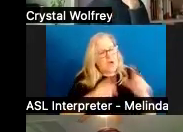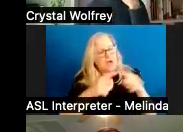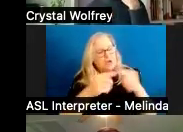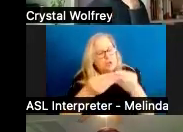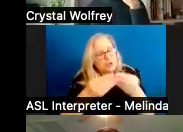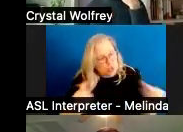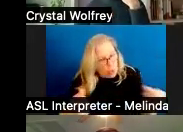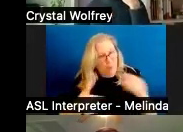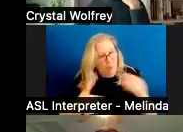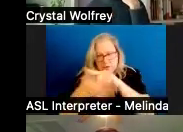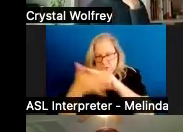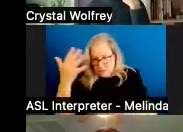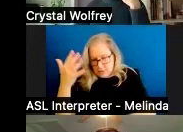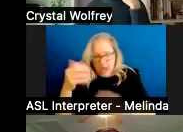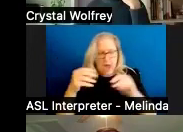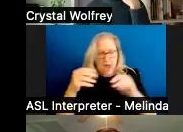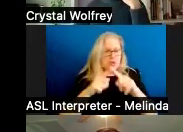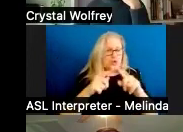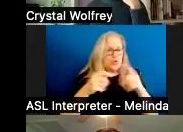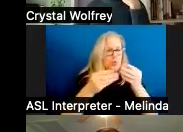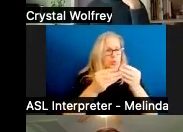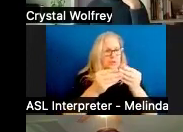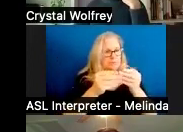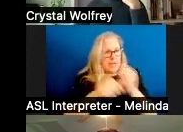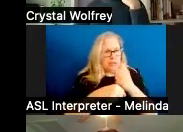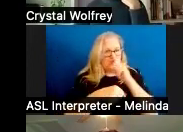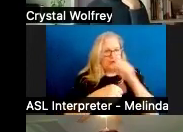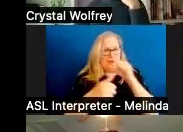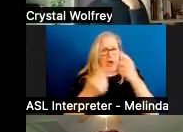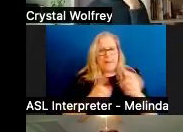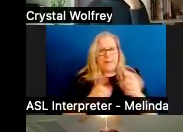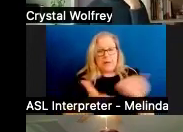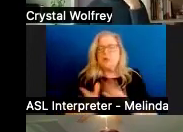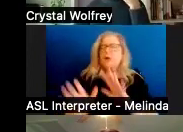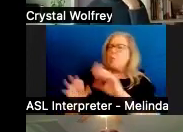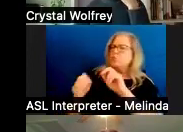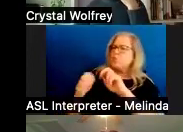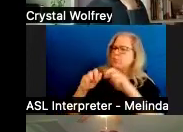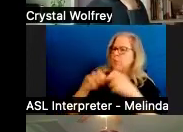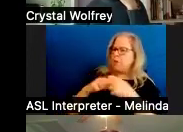and to avoid something similar from occurring in the future. Sean Hine: Yeah, that's not a problem at all. We can definitely get that over to you.